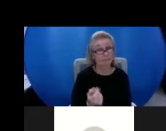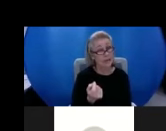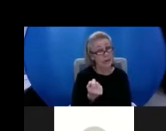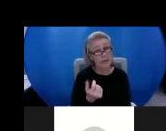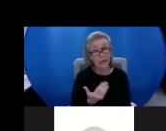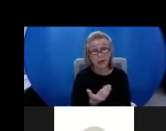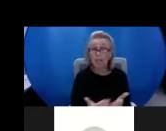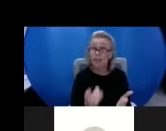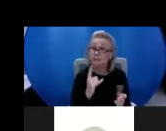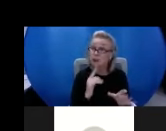Little things?